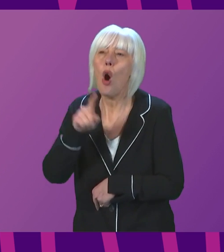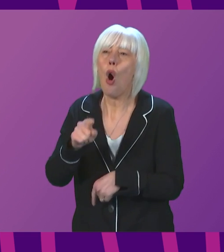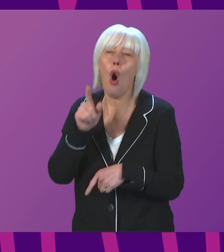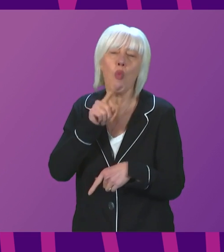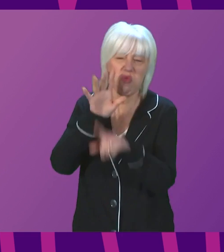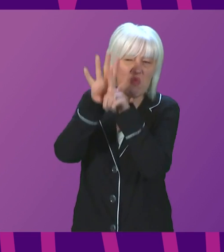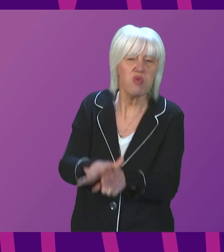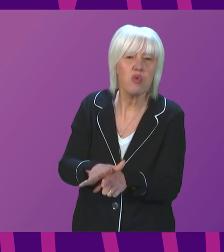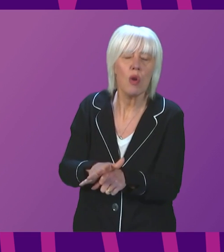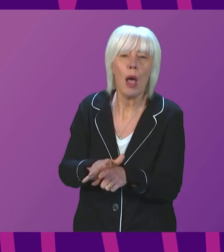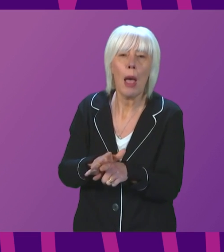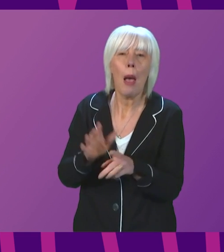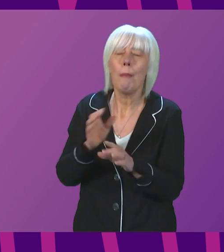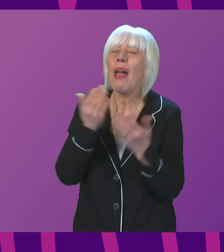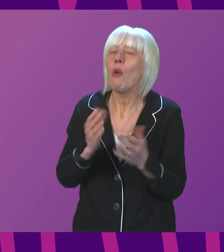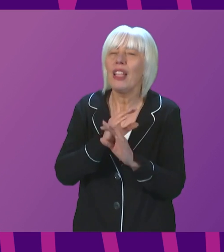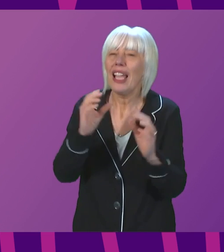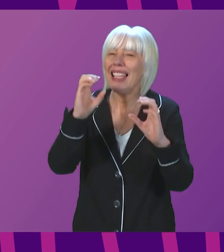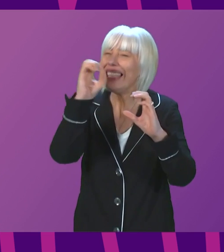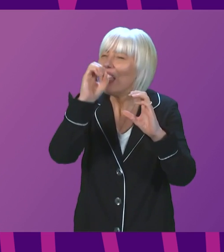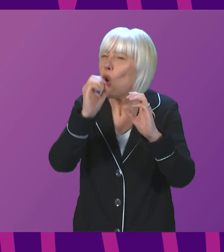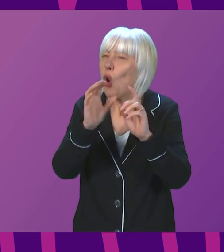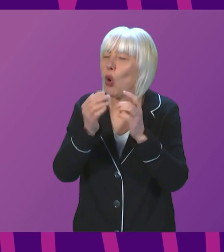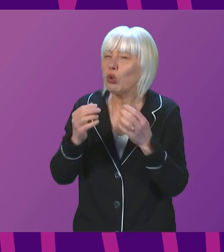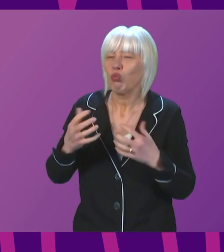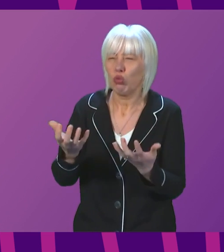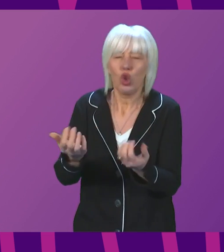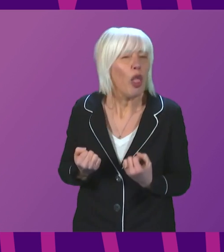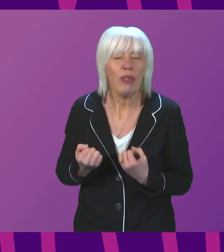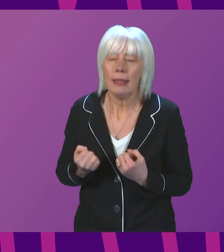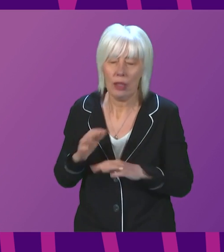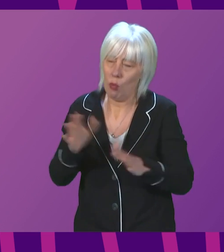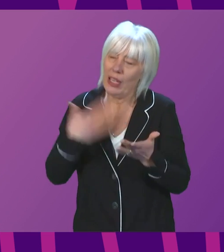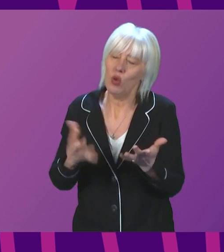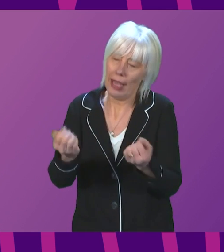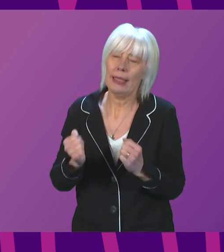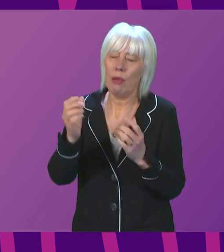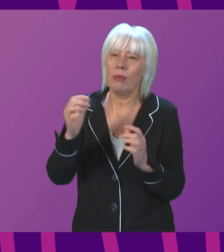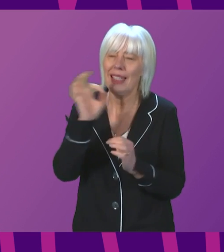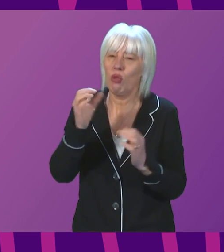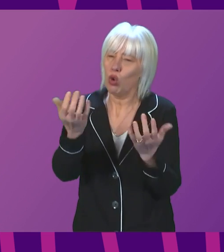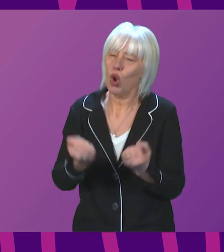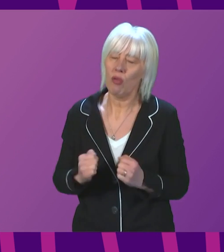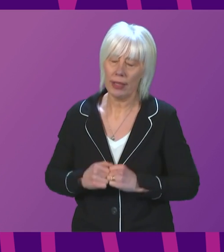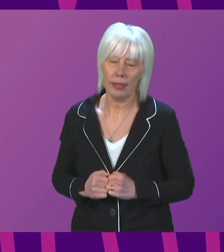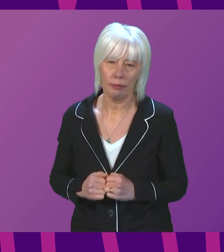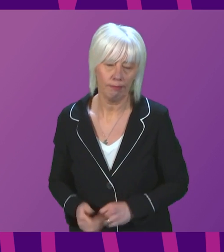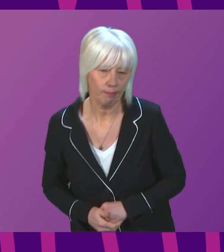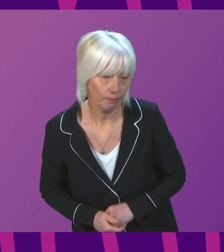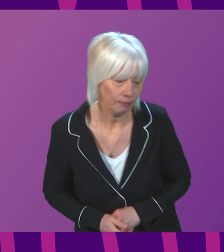is zero tolerance that we have a responsibility to achieve.